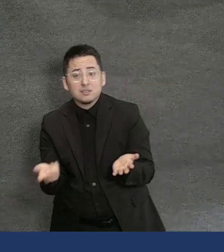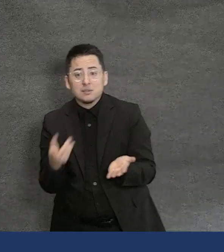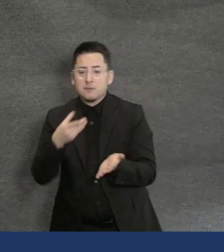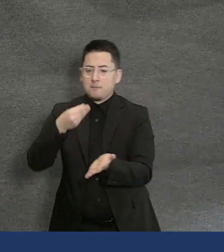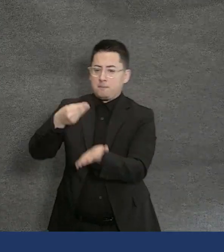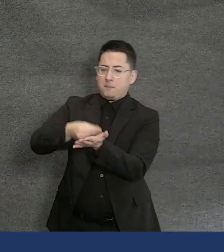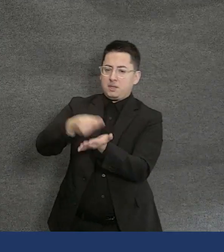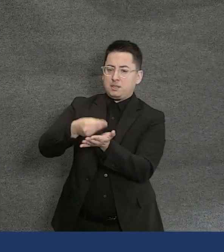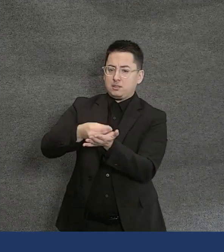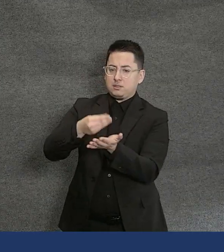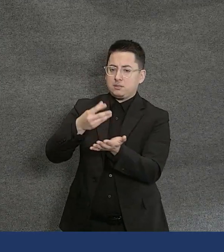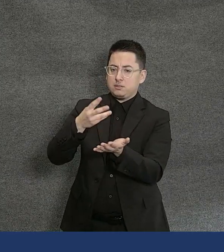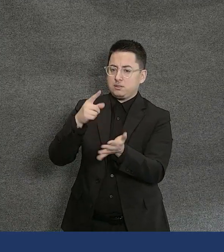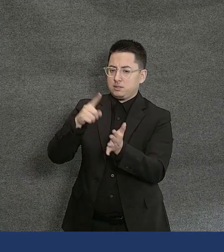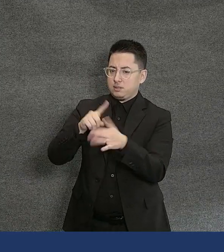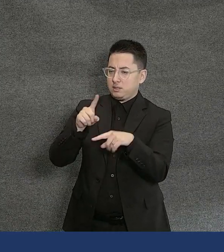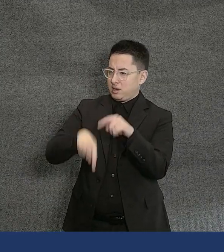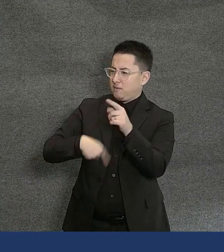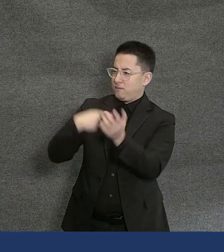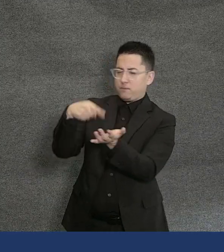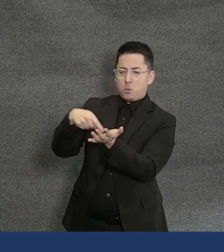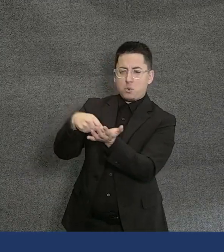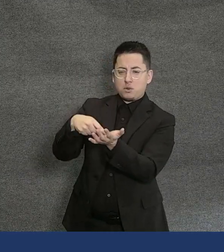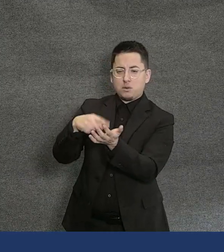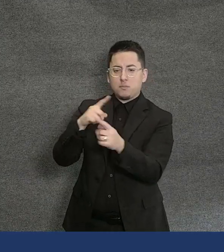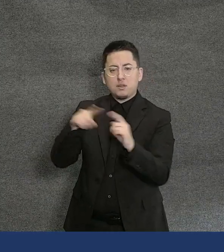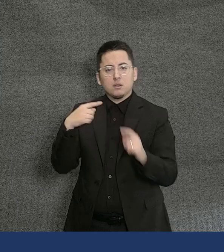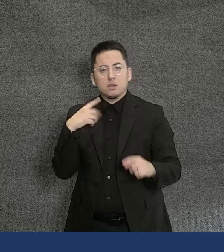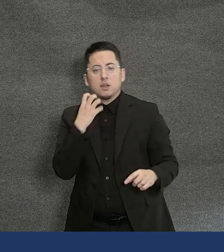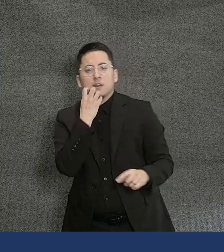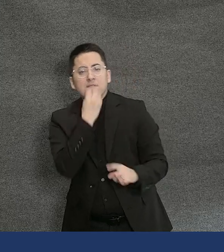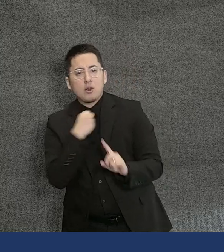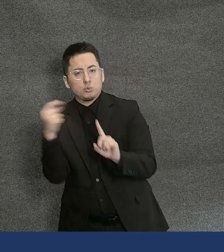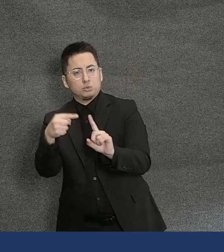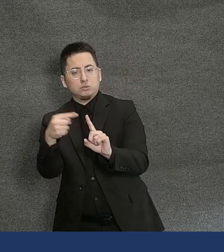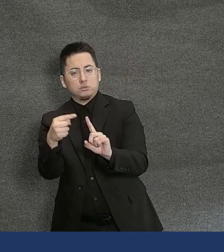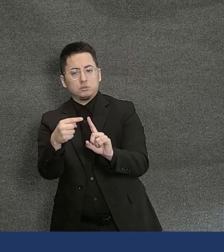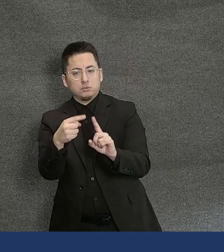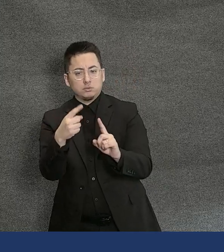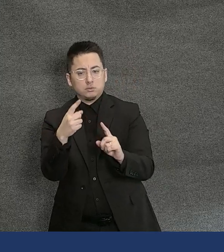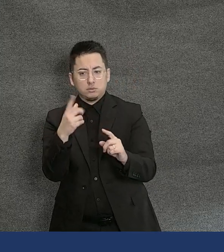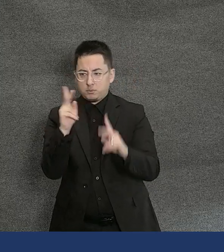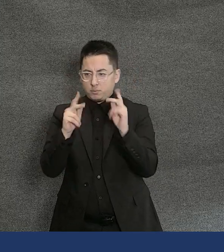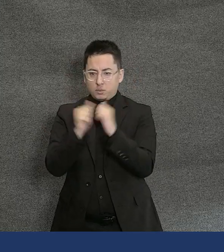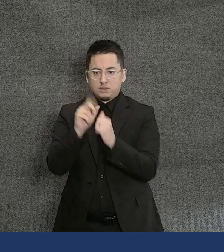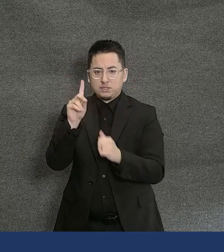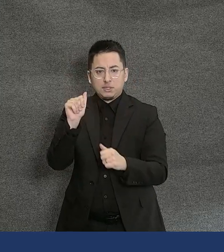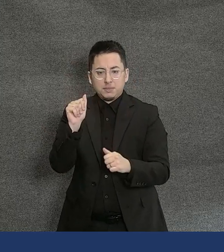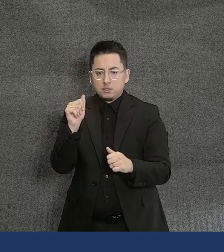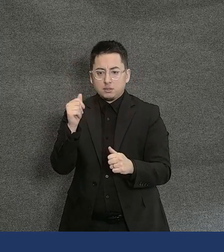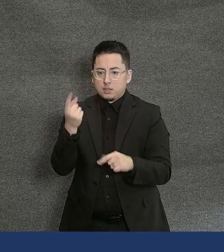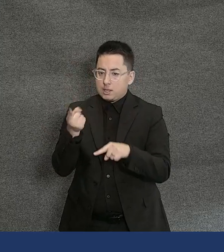People living with disabilities cannot afford to lose good care